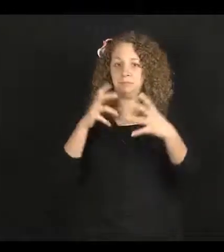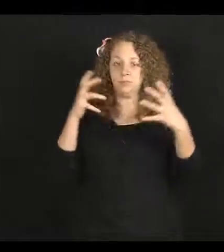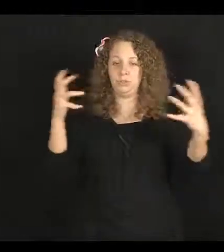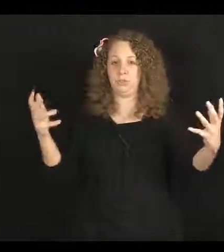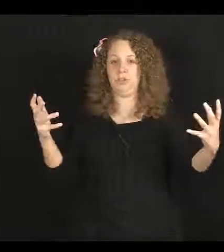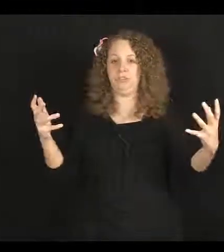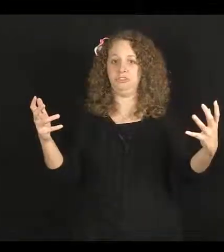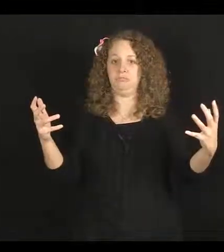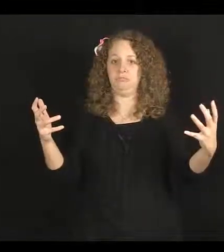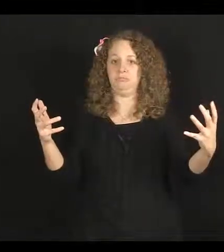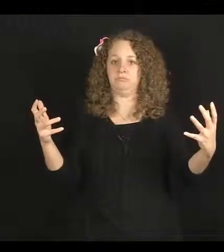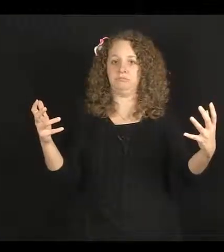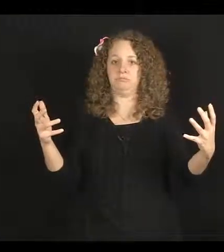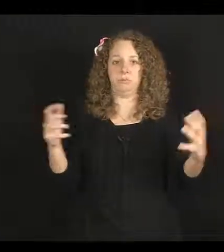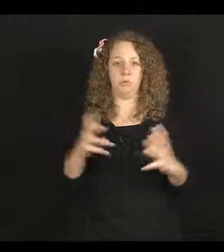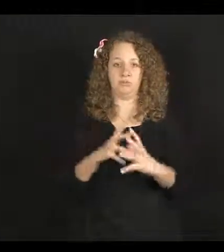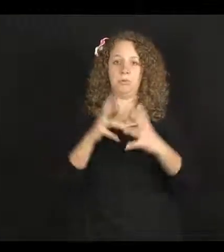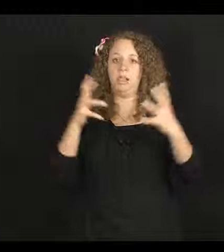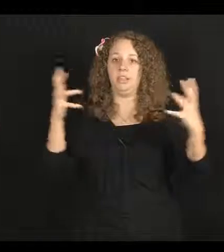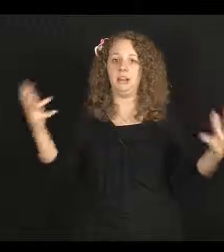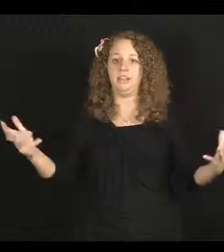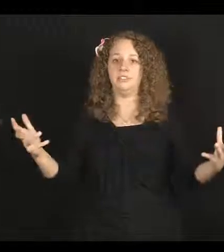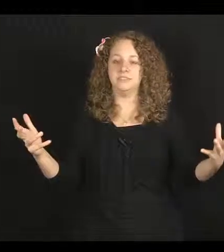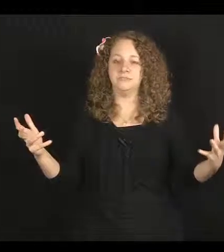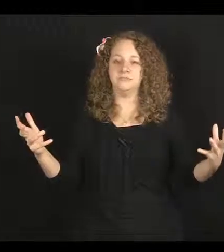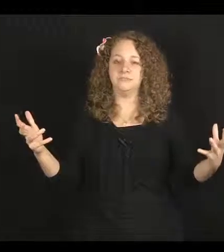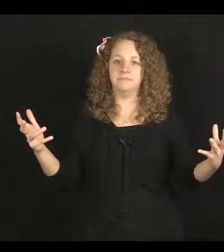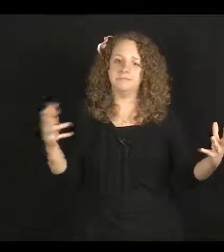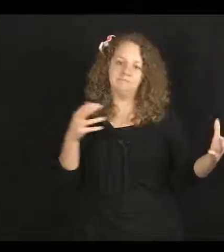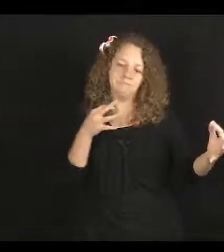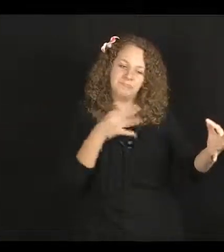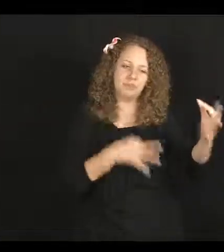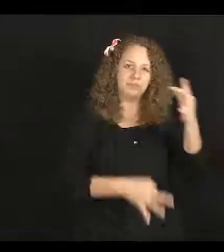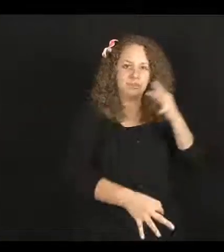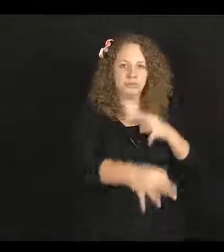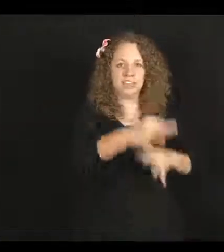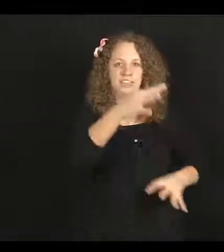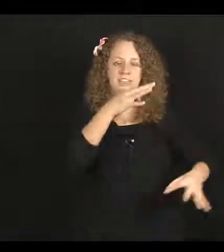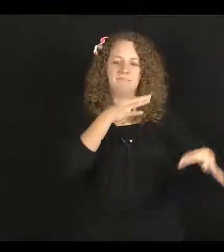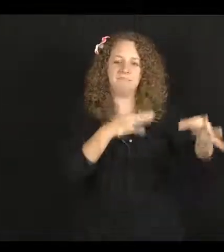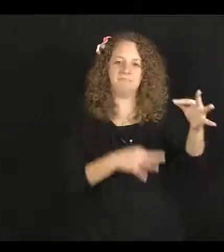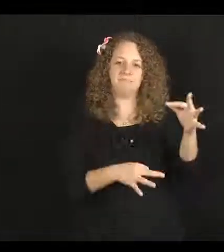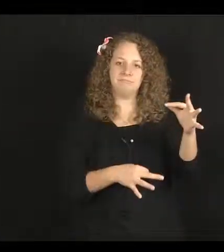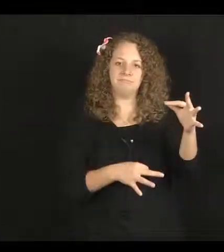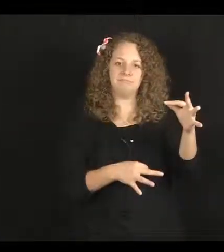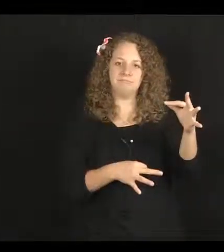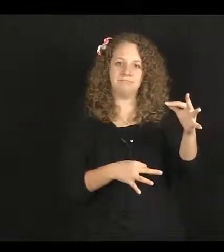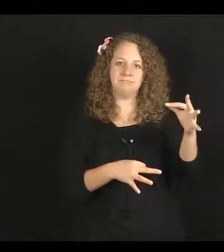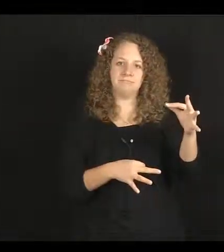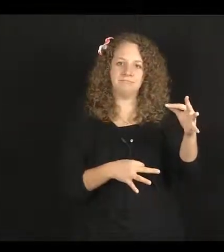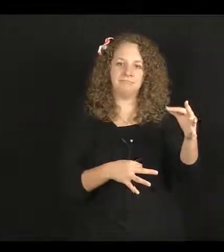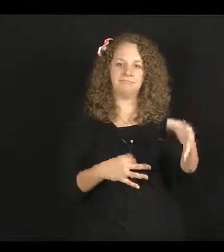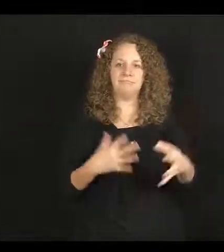TOO-MUCH or A LOT TRADE